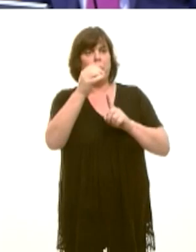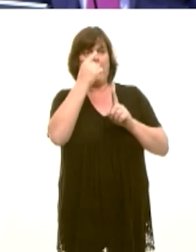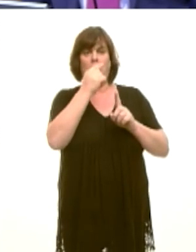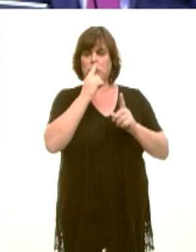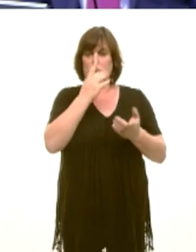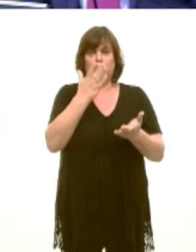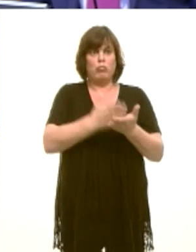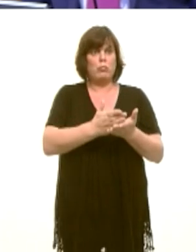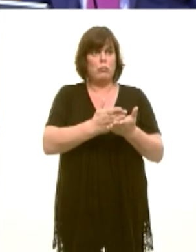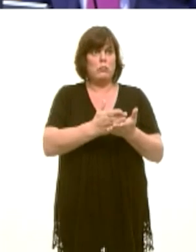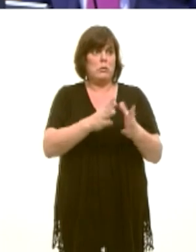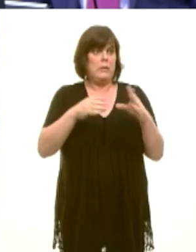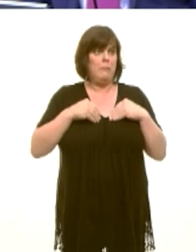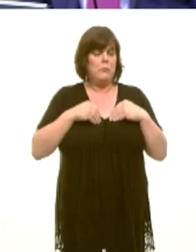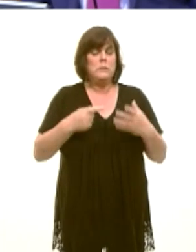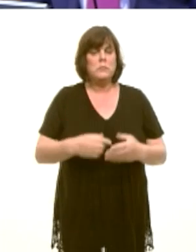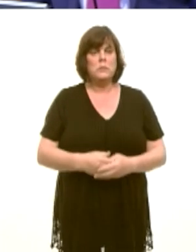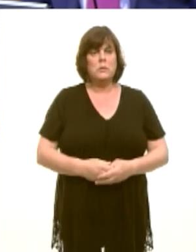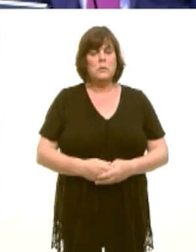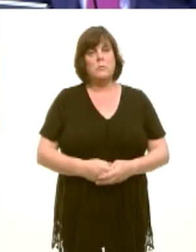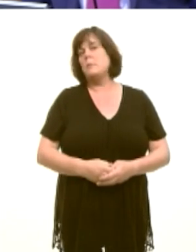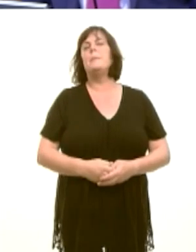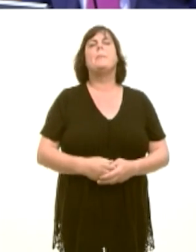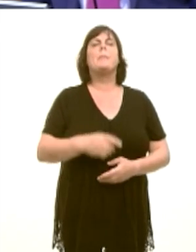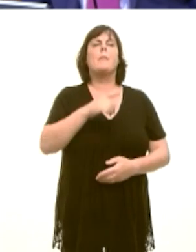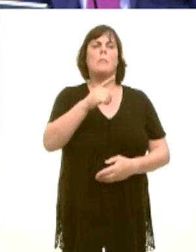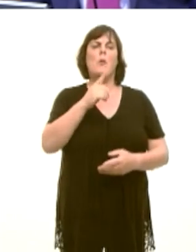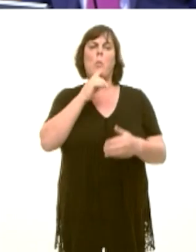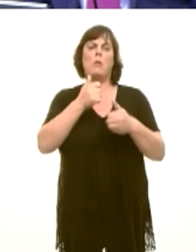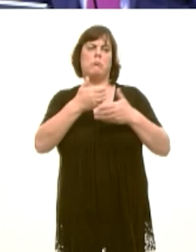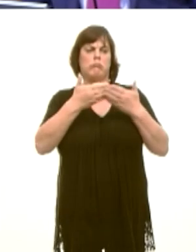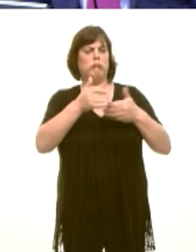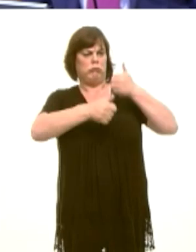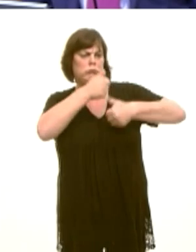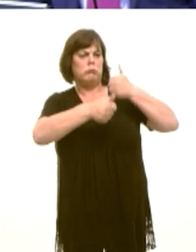very much welcome the endorsement of that unit that has been made. Bear in mind, of